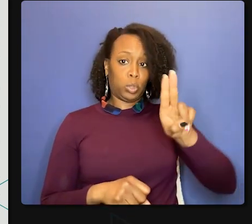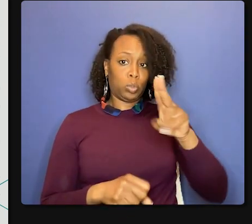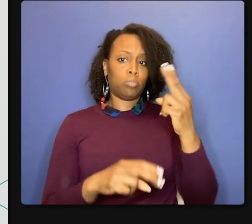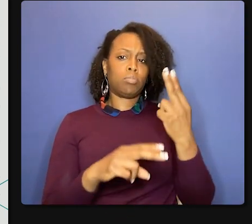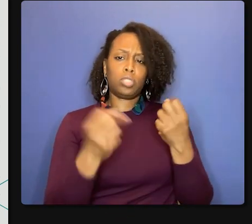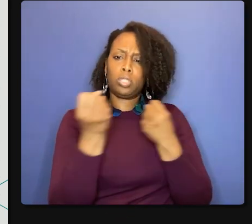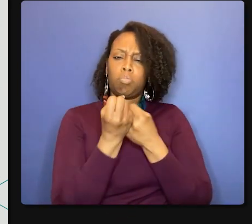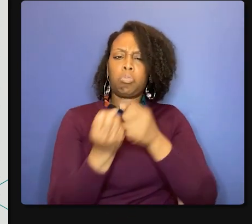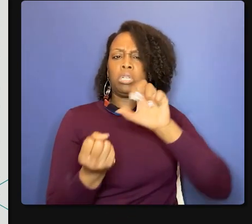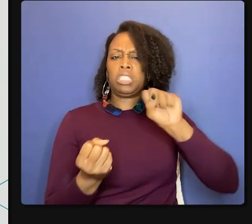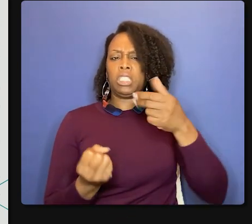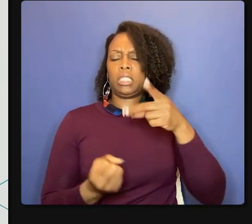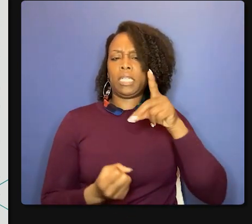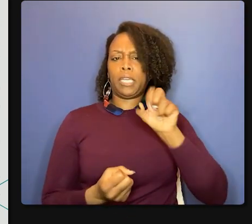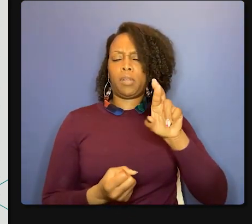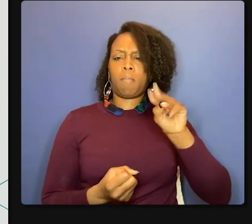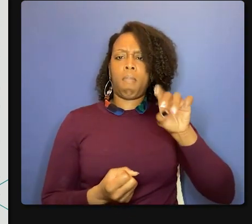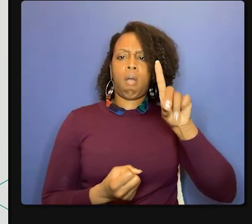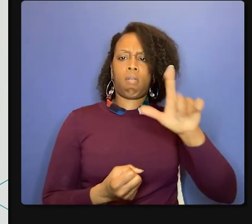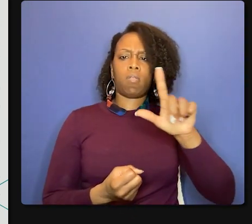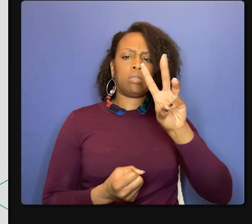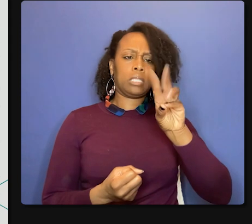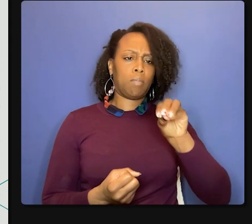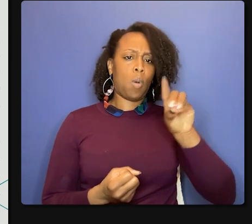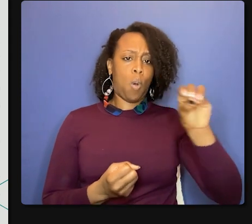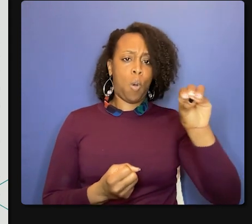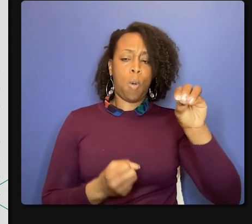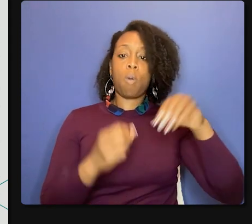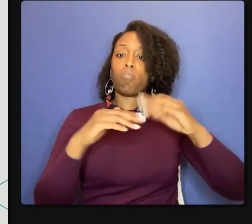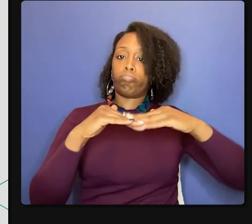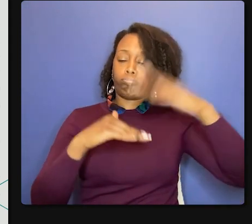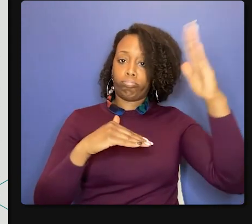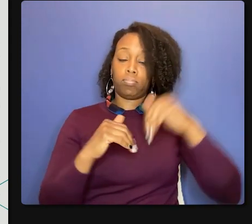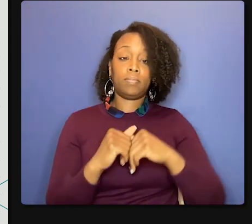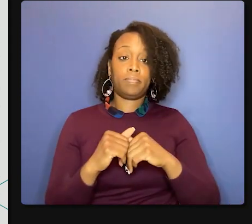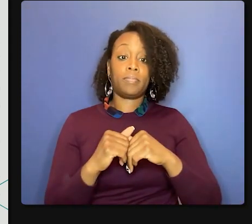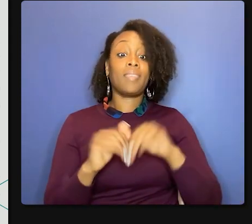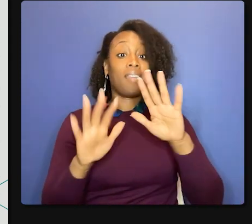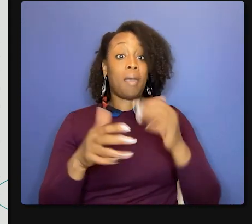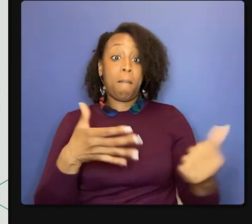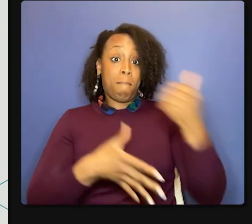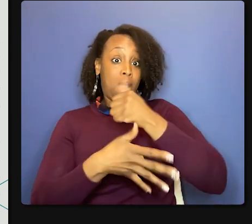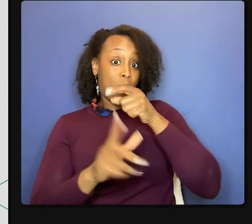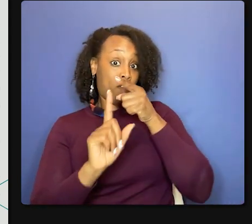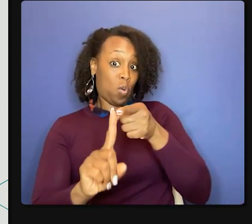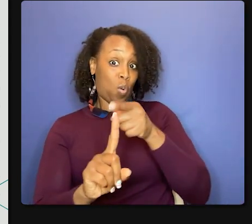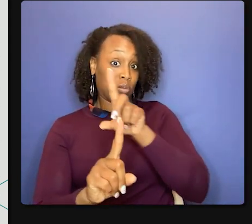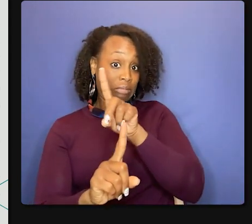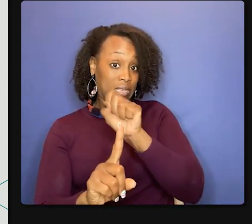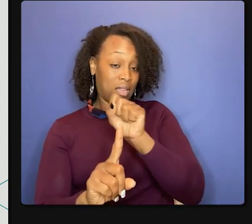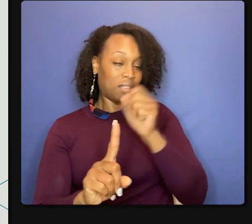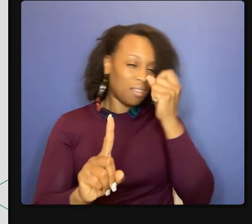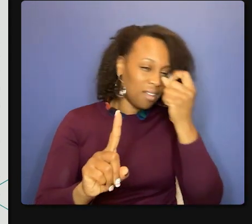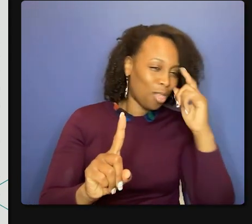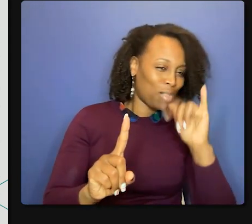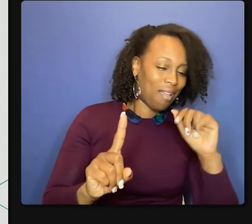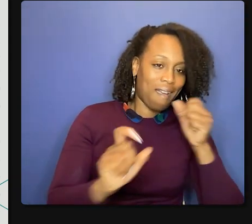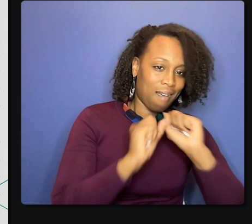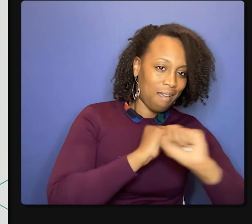One that supports Shader Model 6.0 or greater. And the direct storage primary goal, now this is going to sound like an advertisement, but it's true,